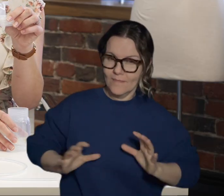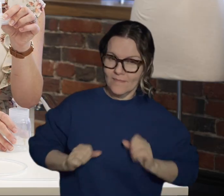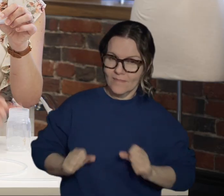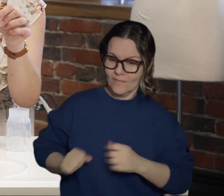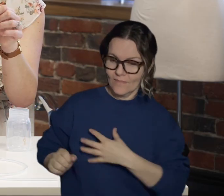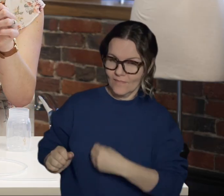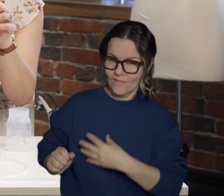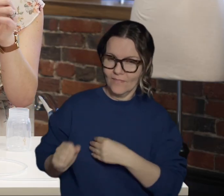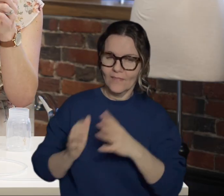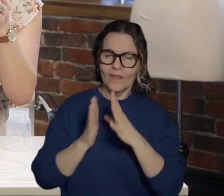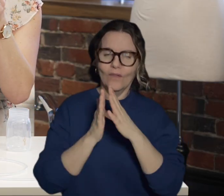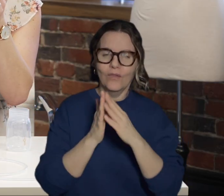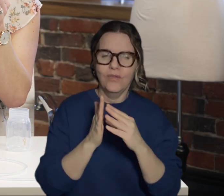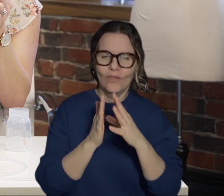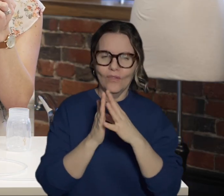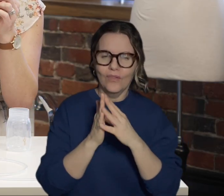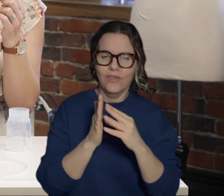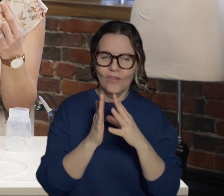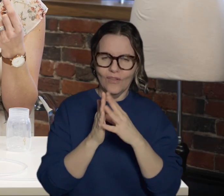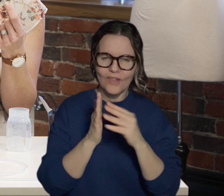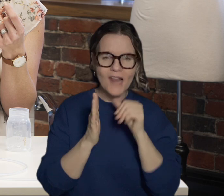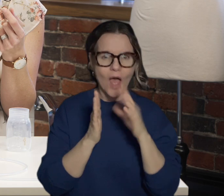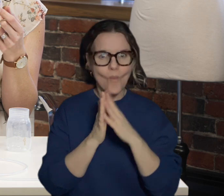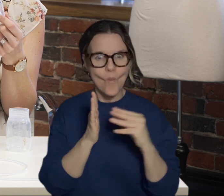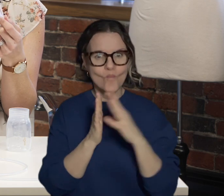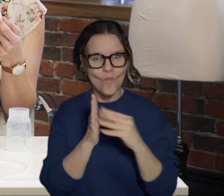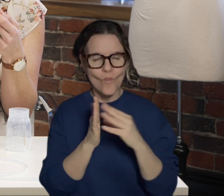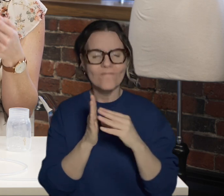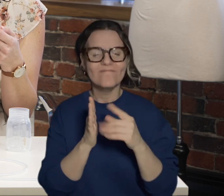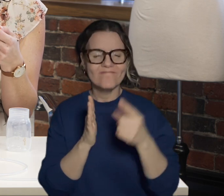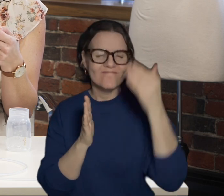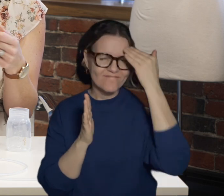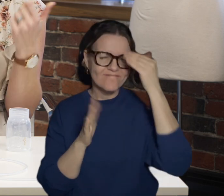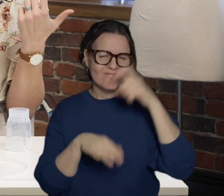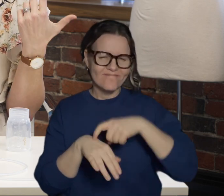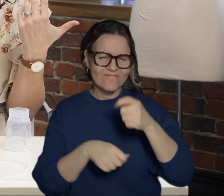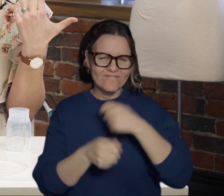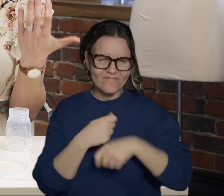for your breast shields you actually have four breast shields total in your kit now you don't